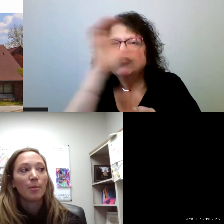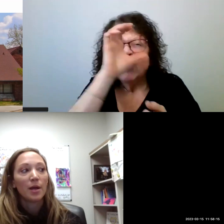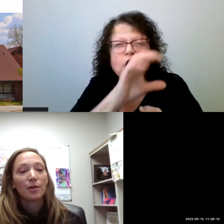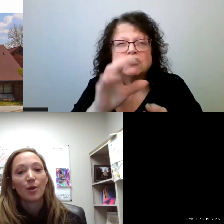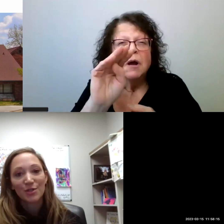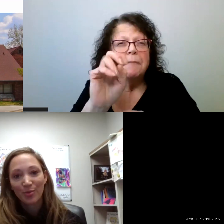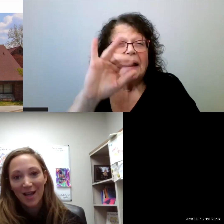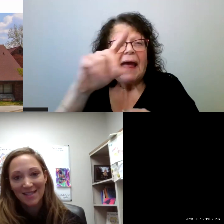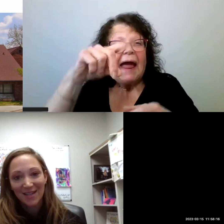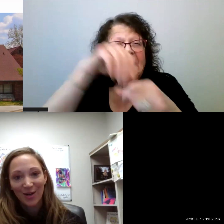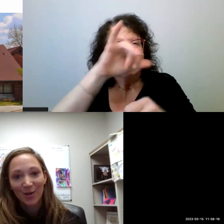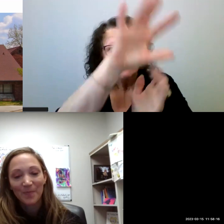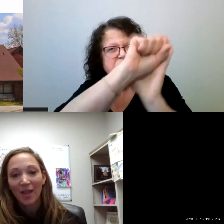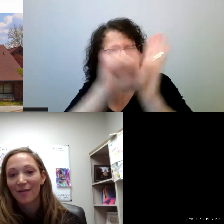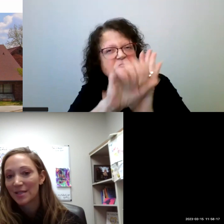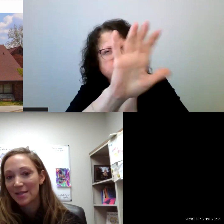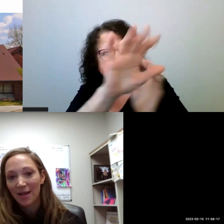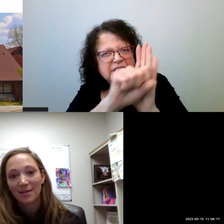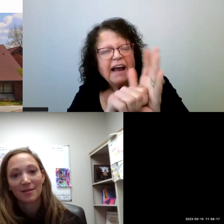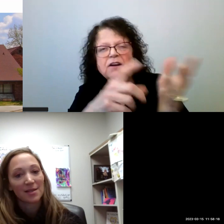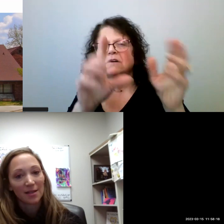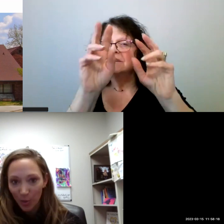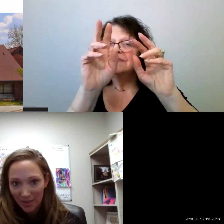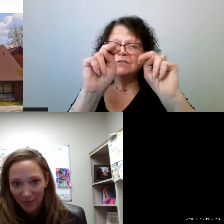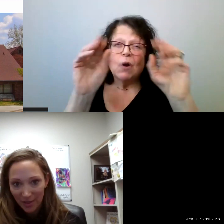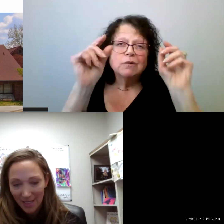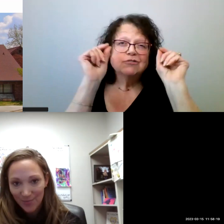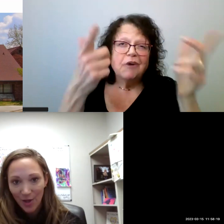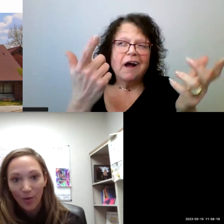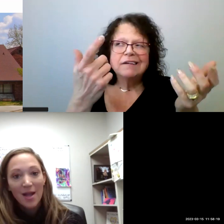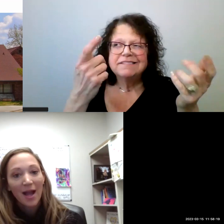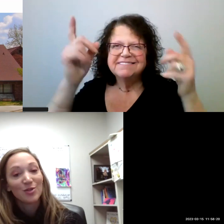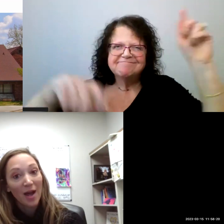No surprise here. Every state does it a little bit differently, so I do